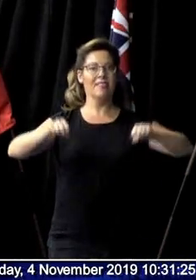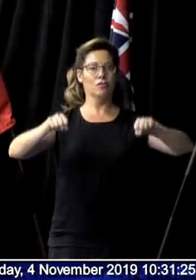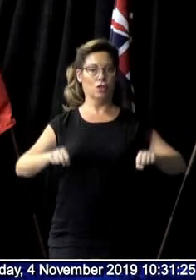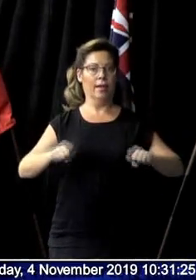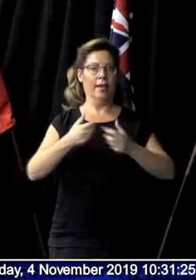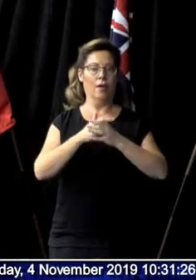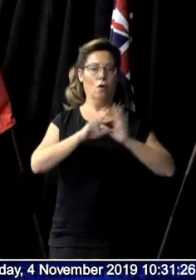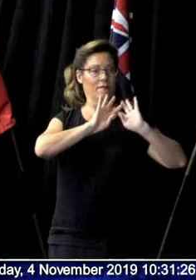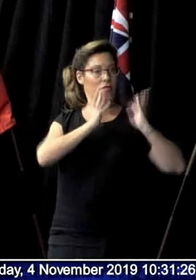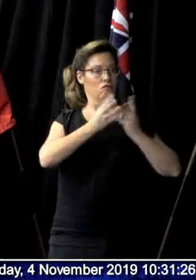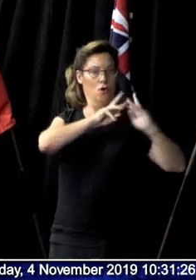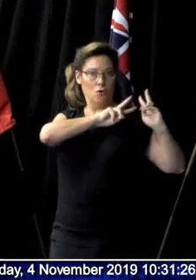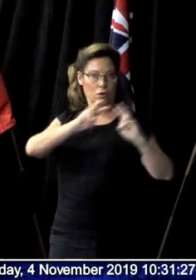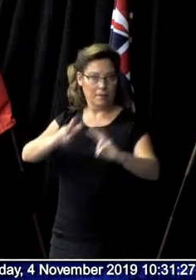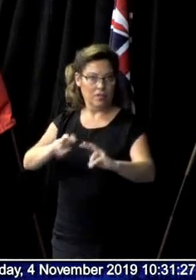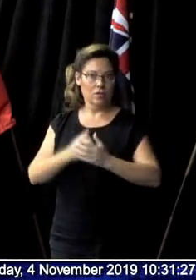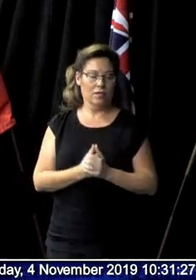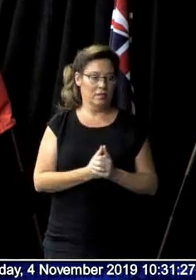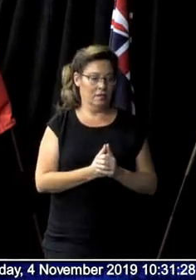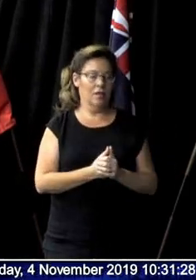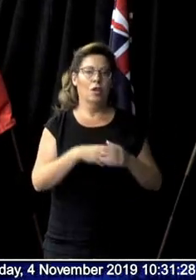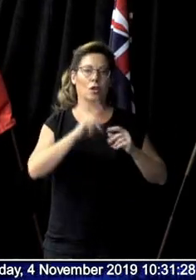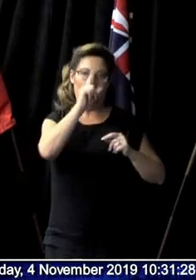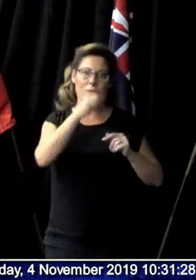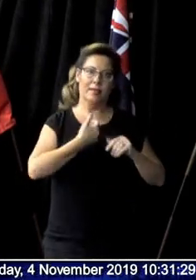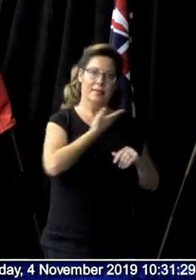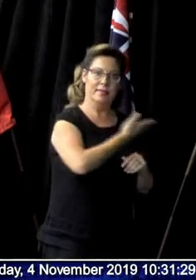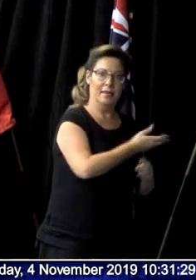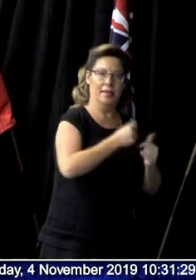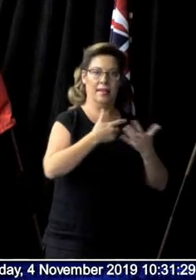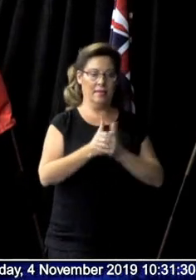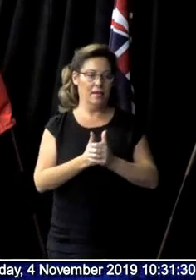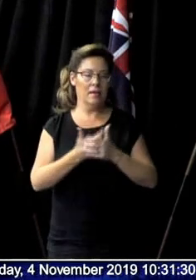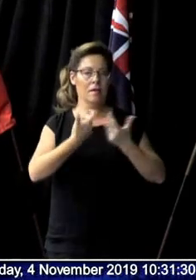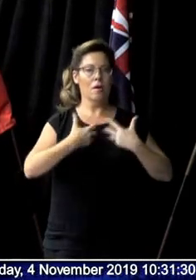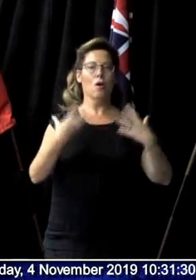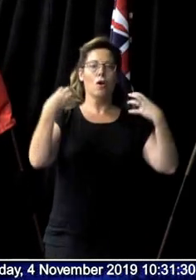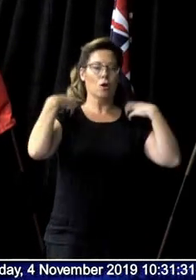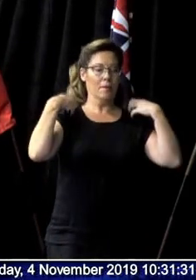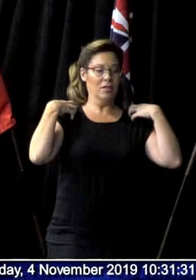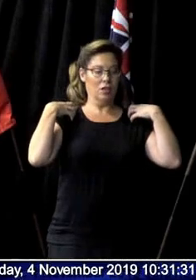Commissioner Atkinson AO; Commissioner Rhonda Galbally, two to my left, AC,